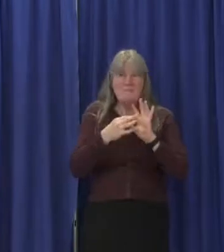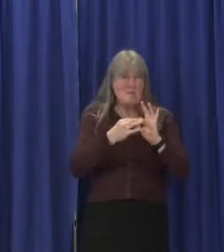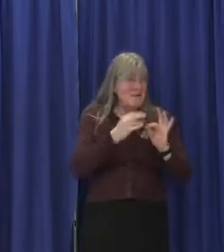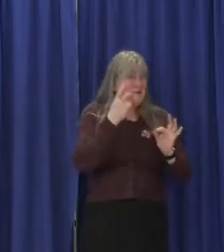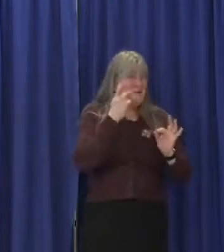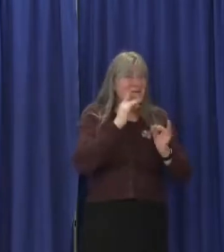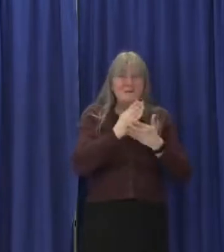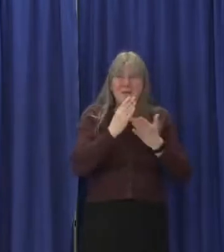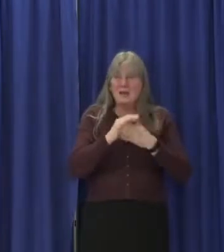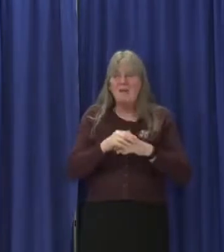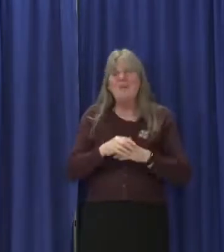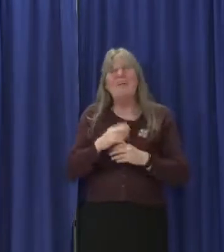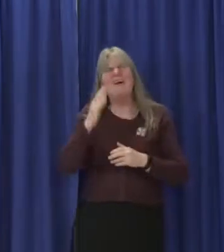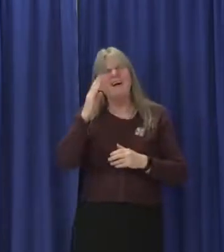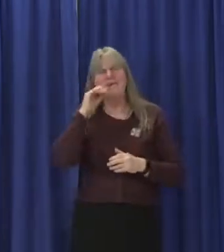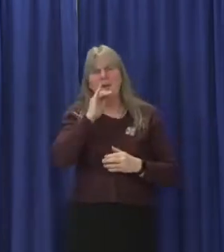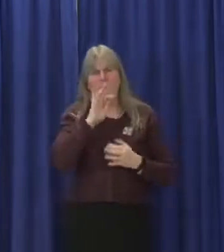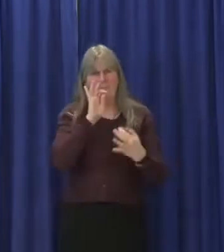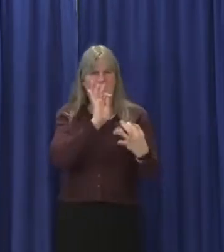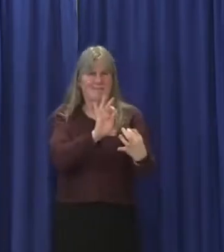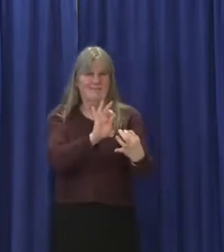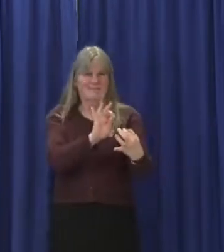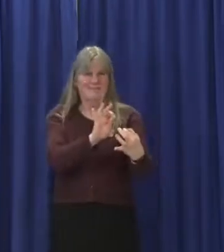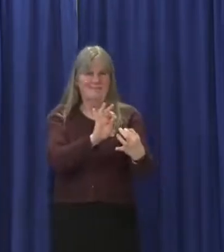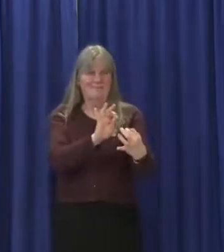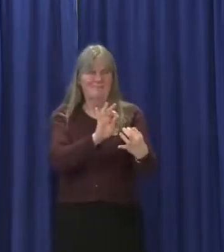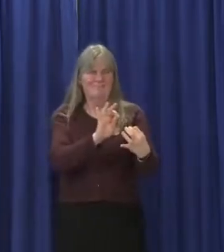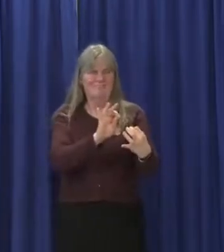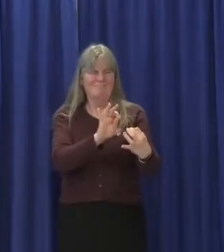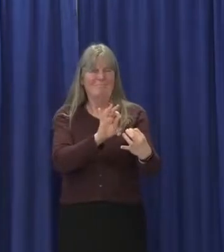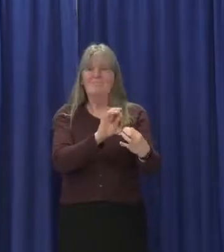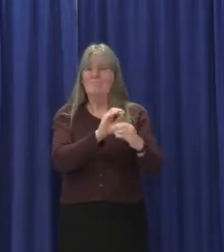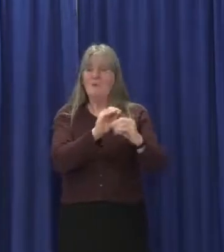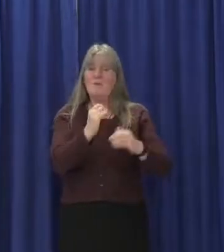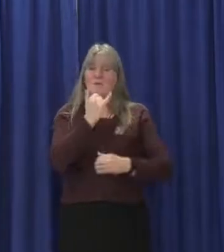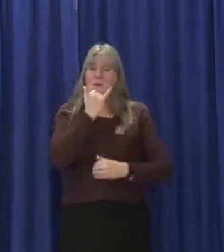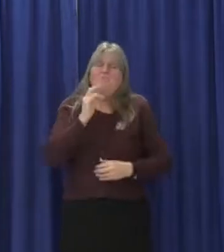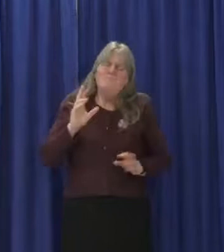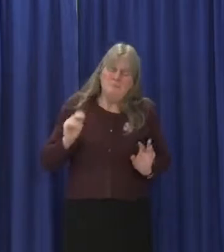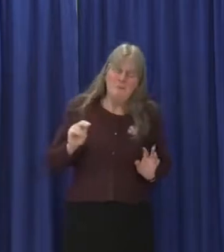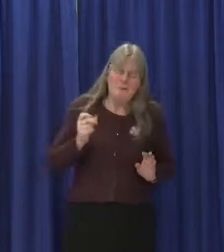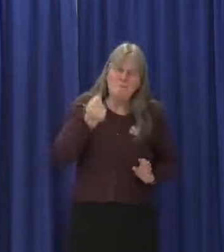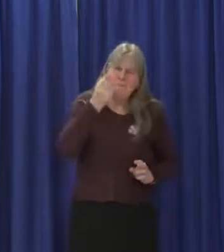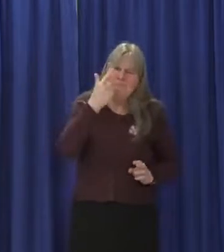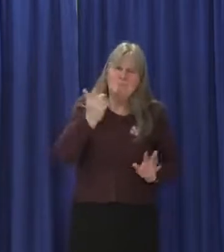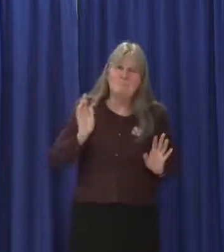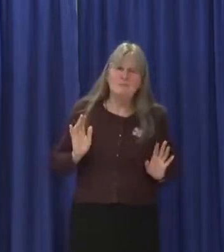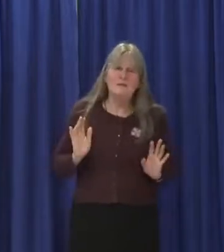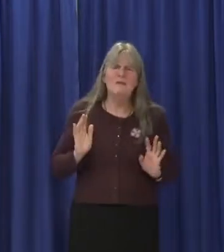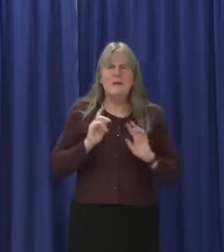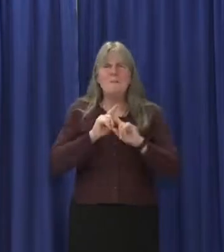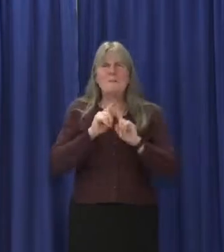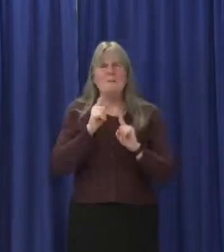has been done perfectly and that we haven't made any mistakes along the way. Nobody is saying that. But I'm also full of resolve